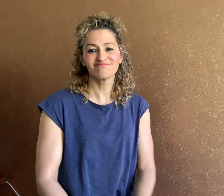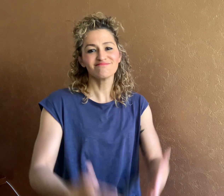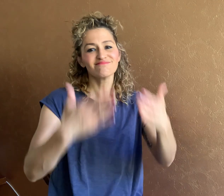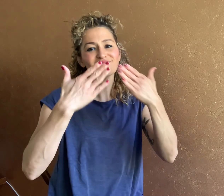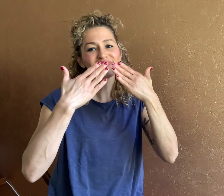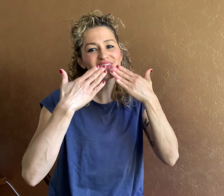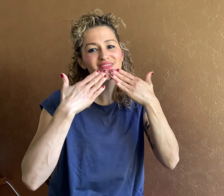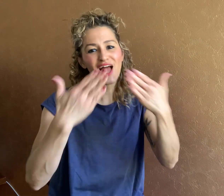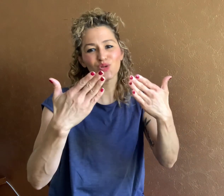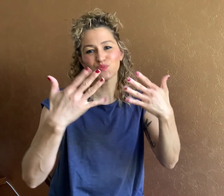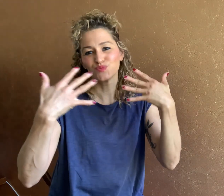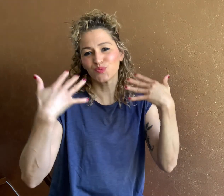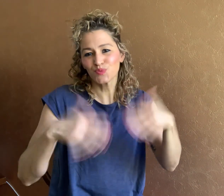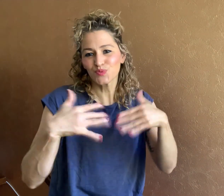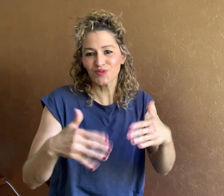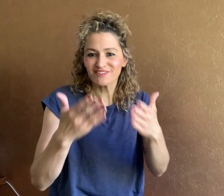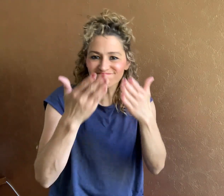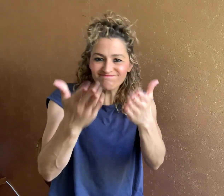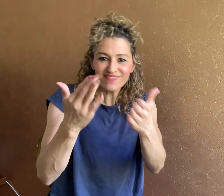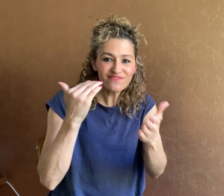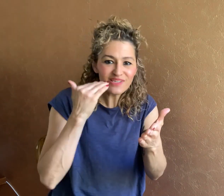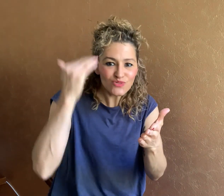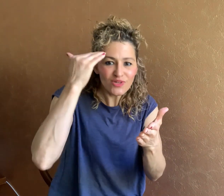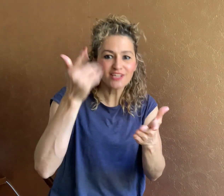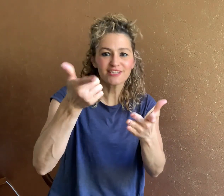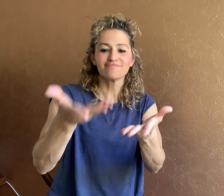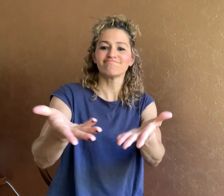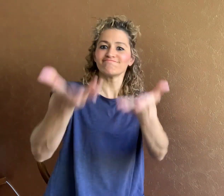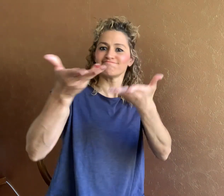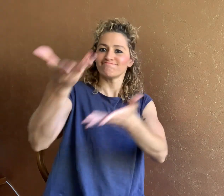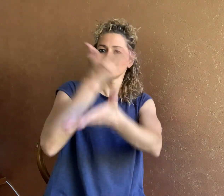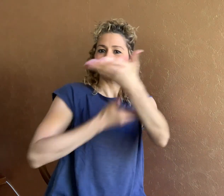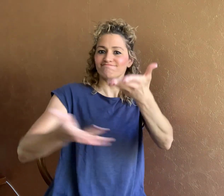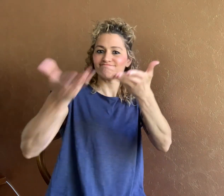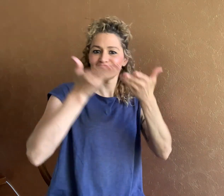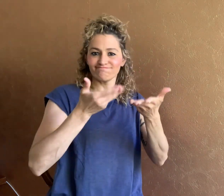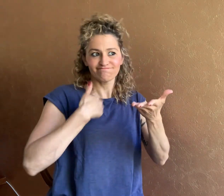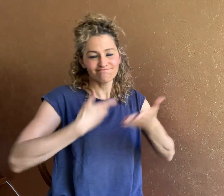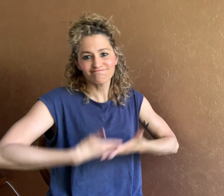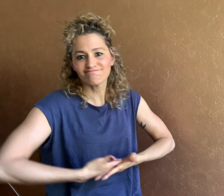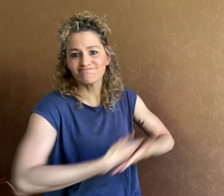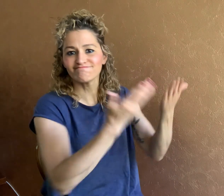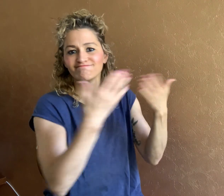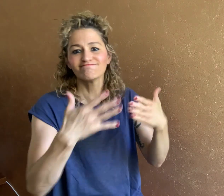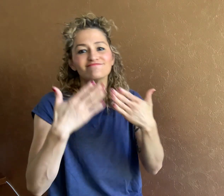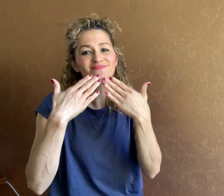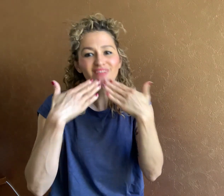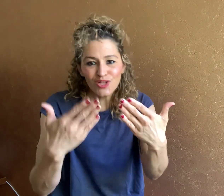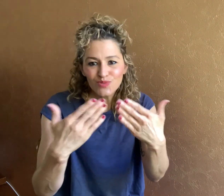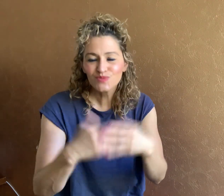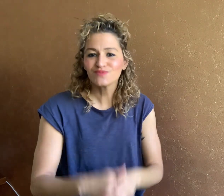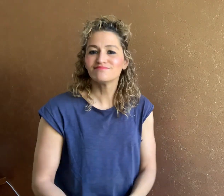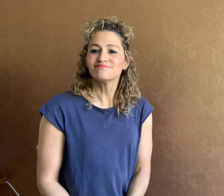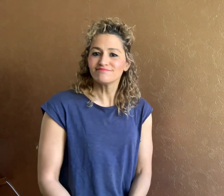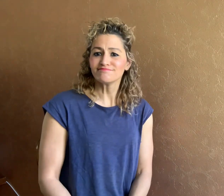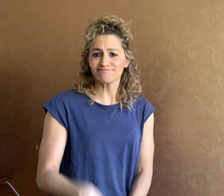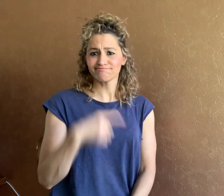Thank you very much Victoria for sharing with us.